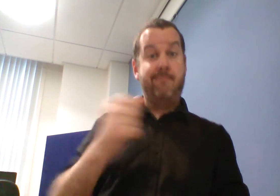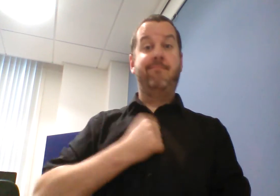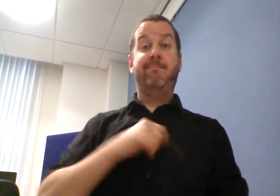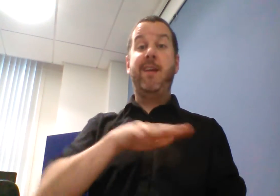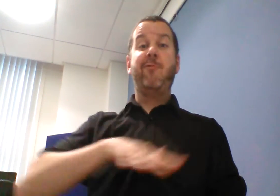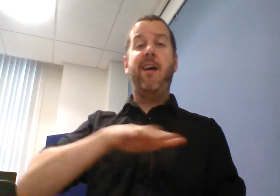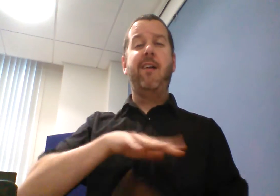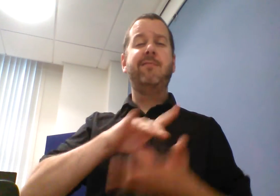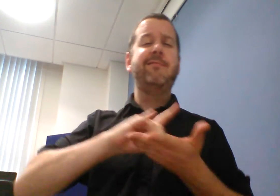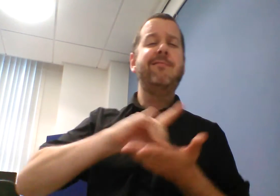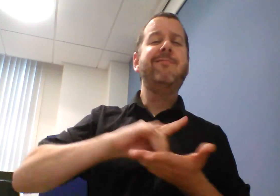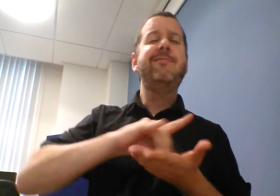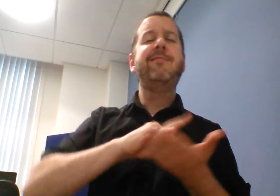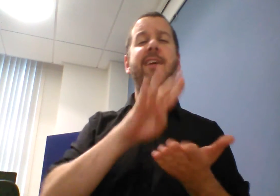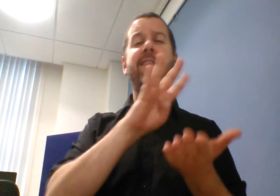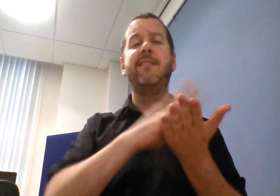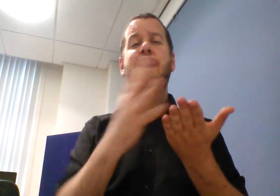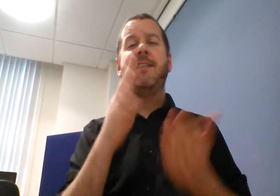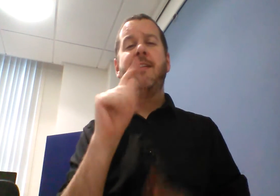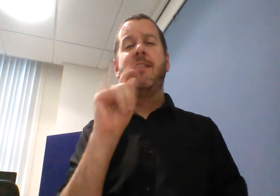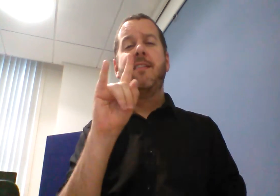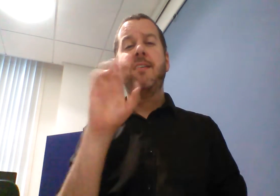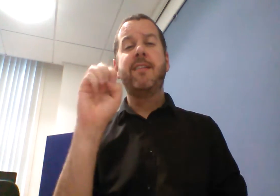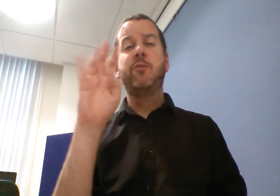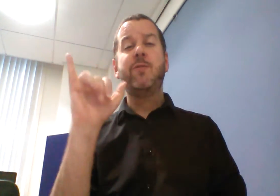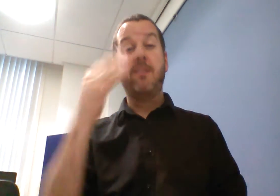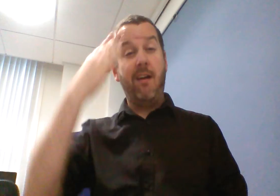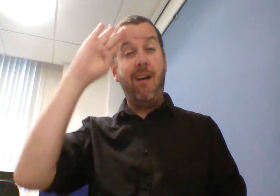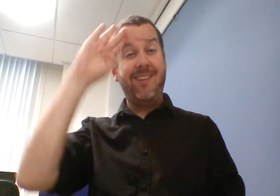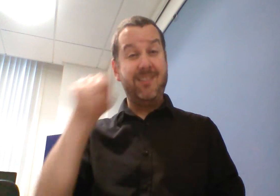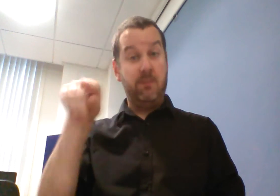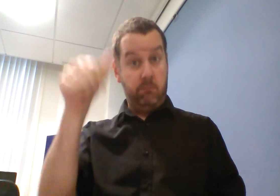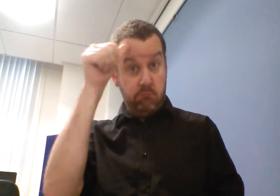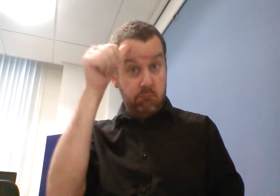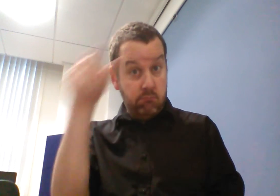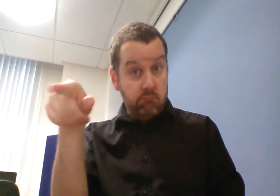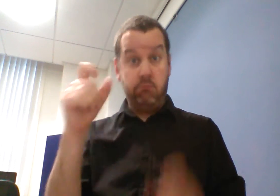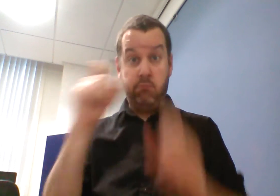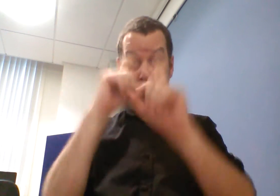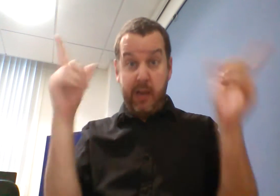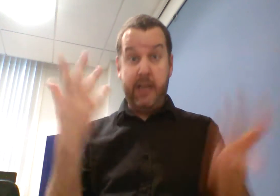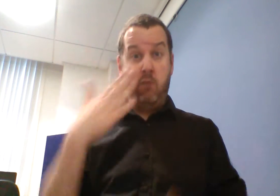Are they going to have a knowledge and comfort with the area I study - 19th century Ireland?